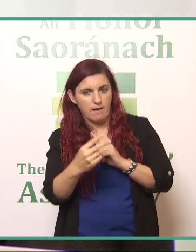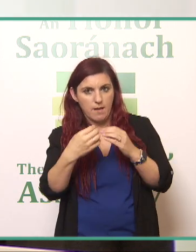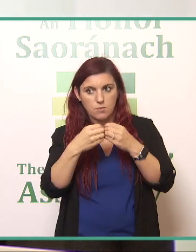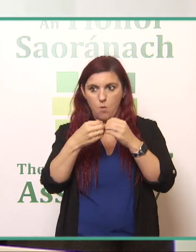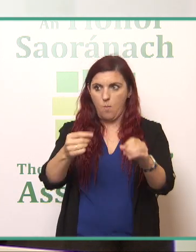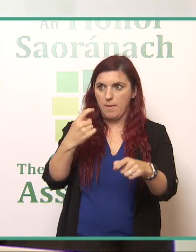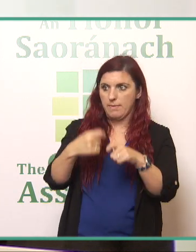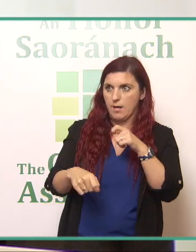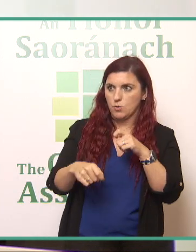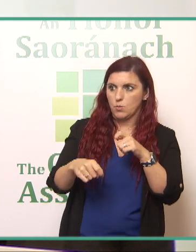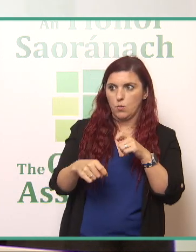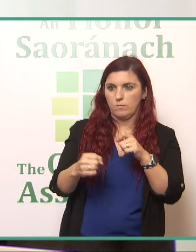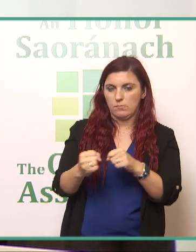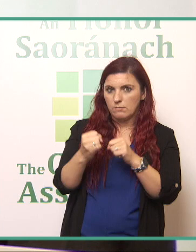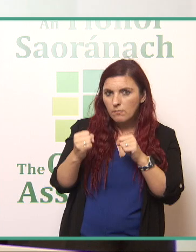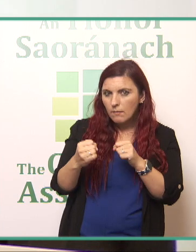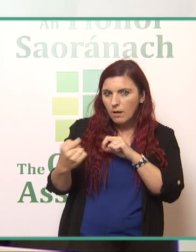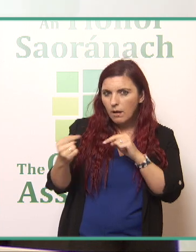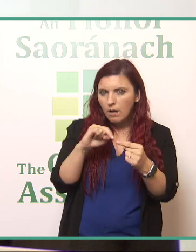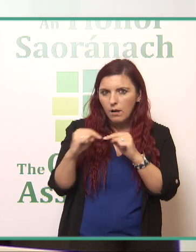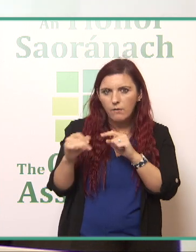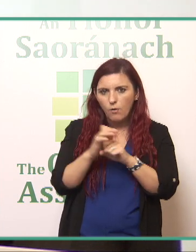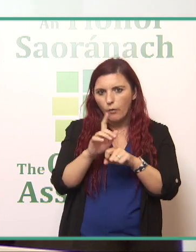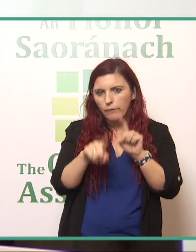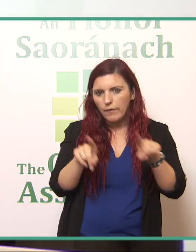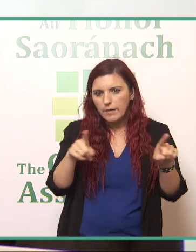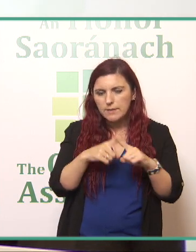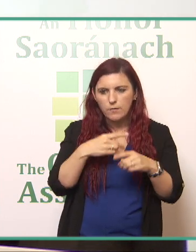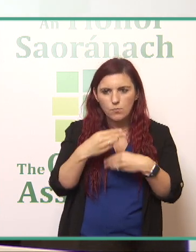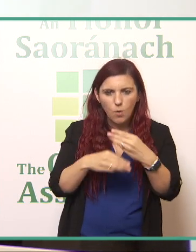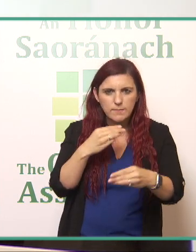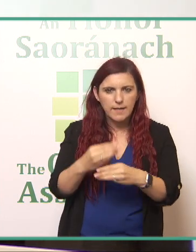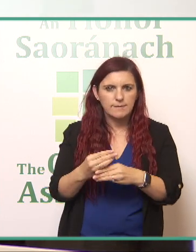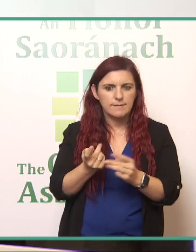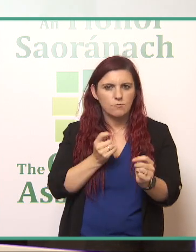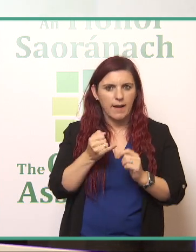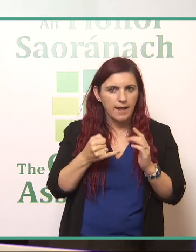rigors of the various processes regulation and you know in any public